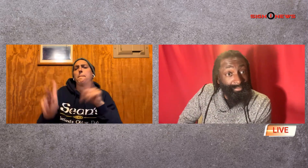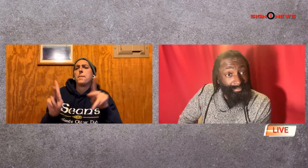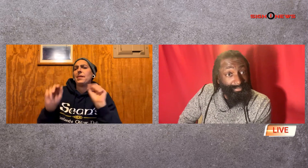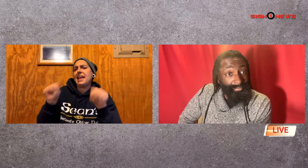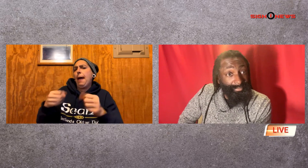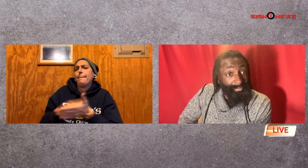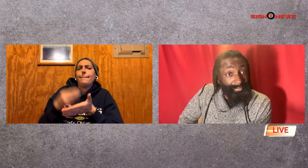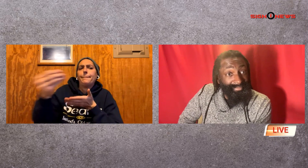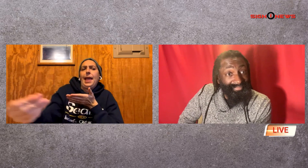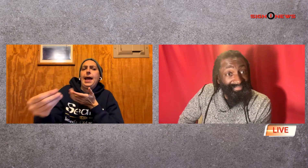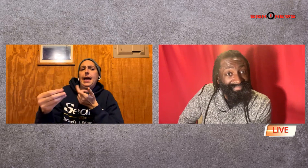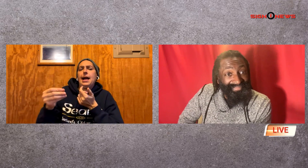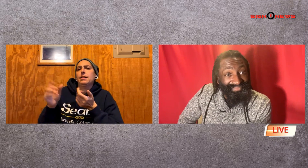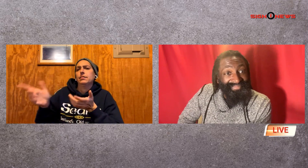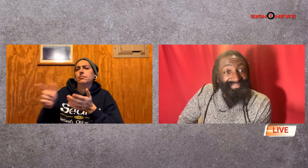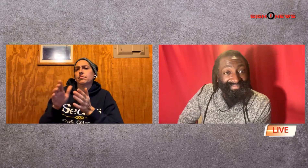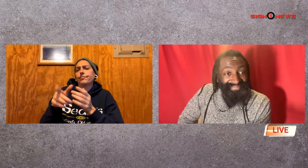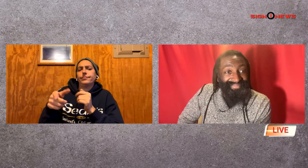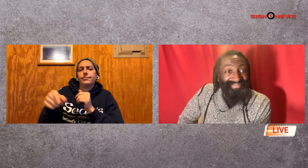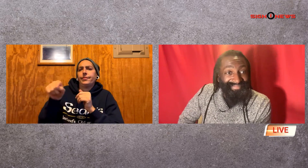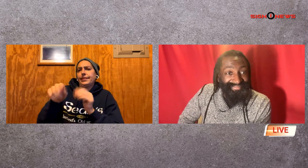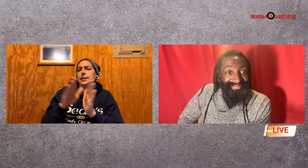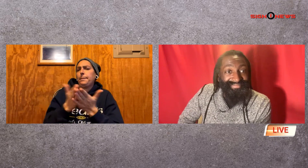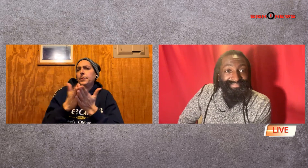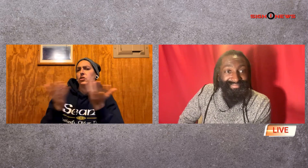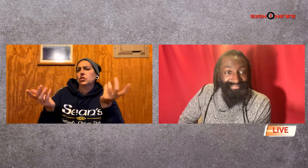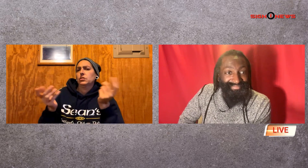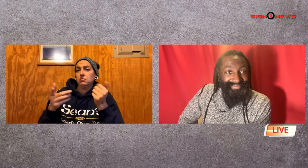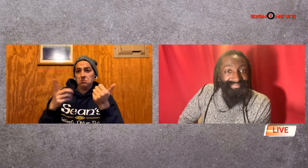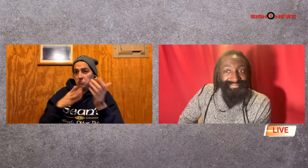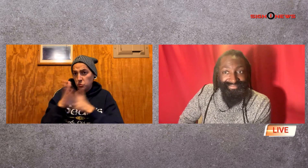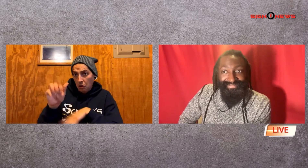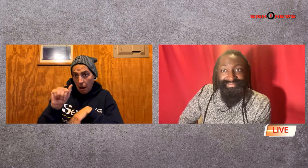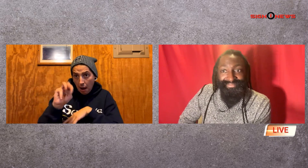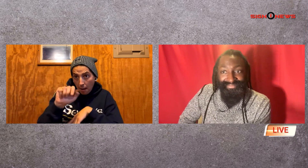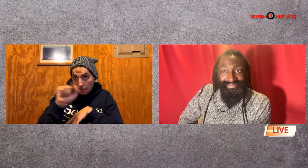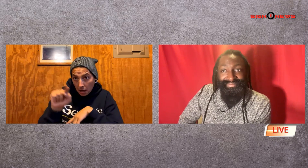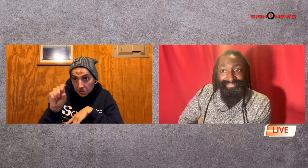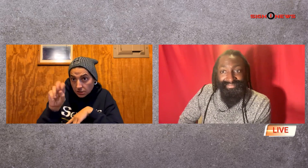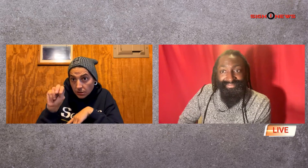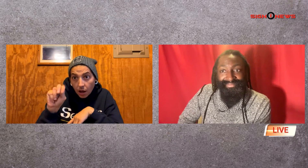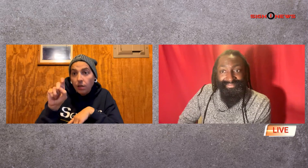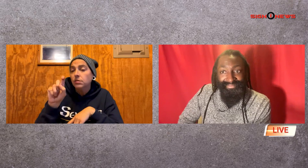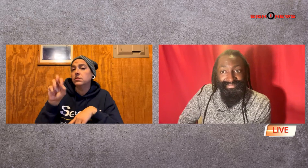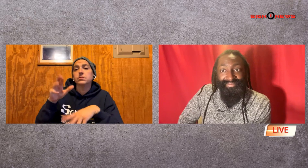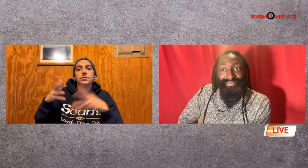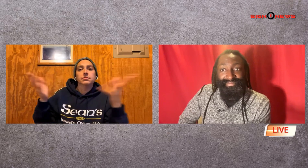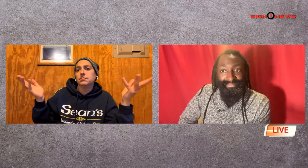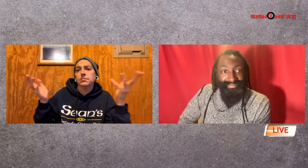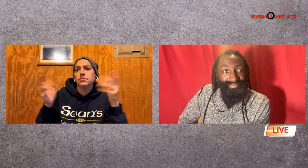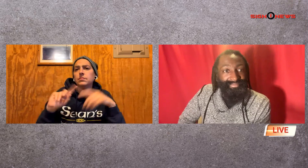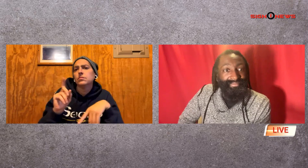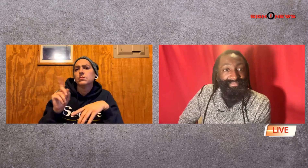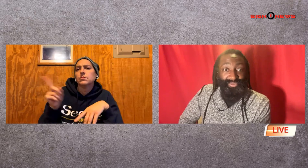so now that the book is out how can people buy the book through Amazon or where can I